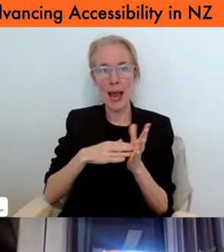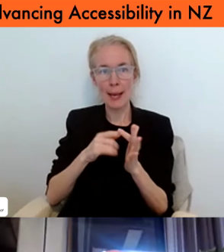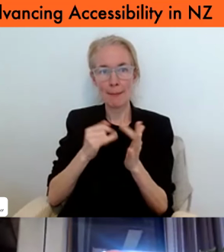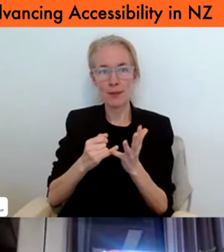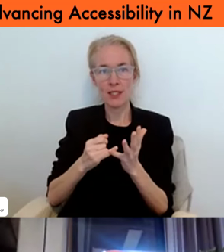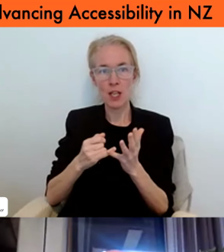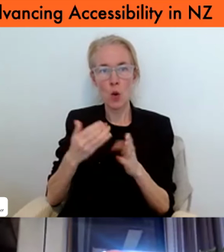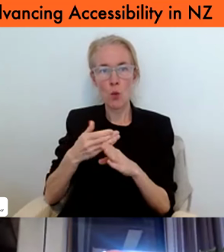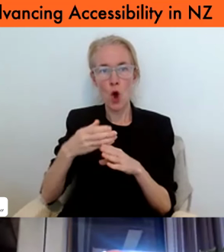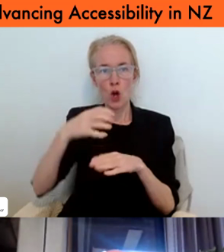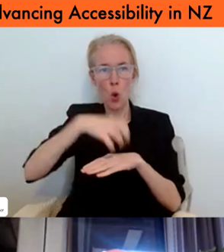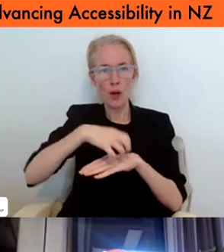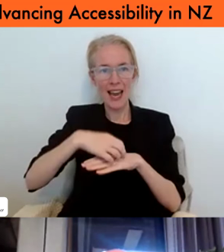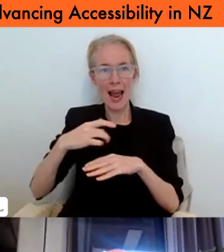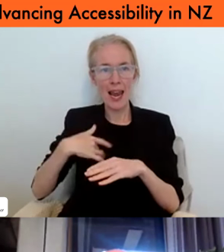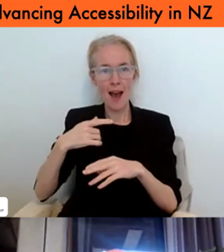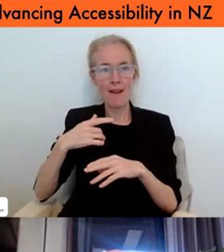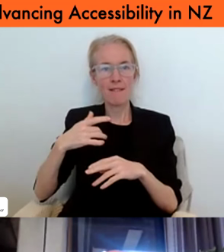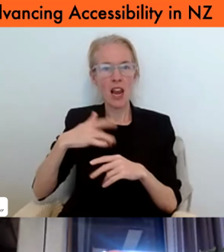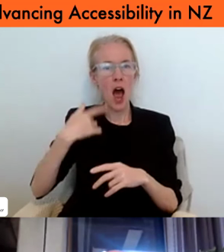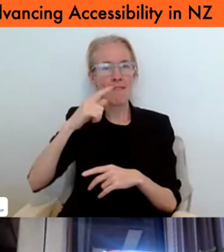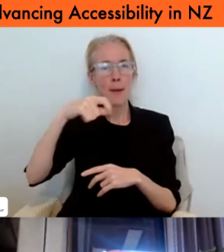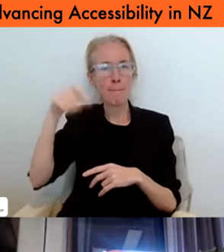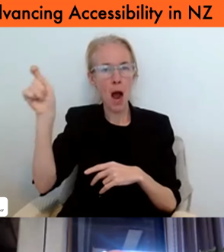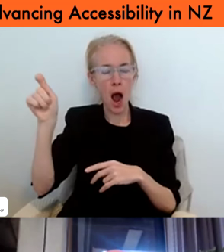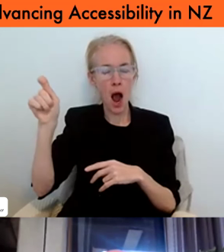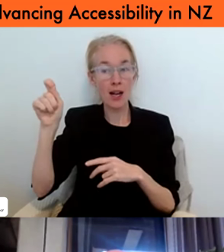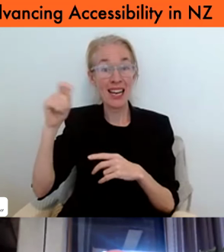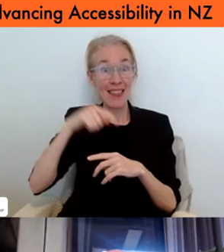we were set up by CCS Disability Action, and we were set up to actually